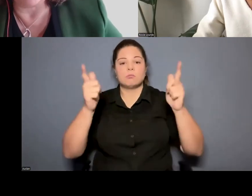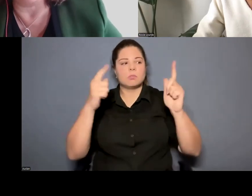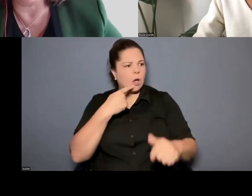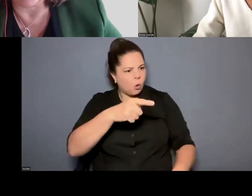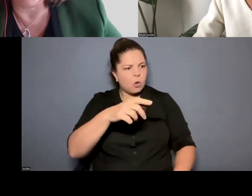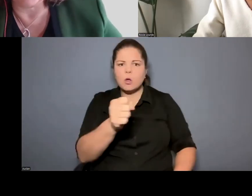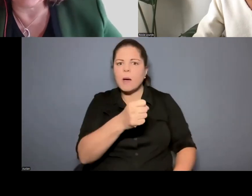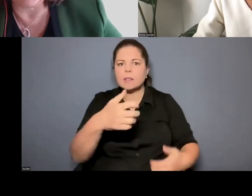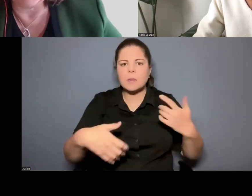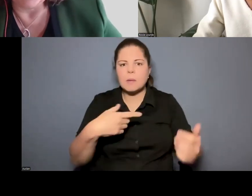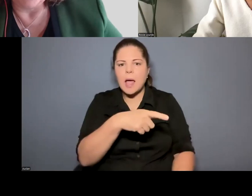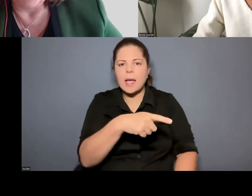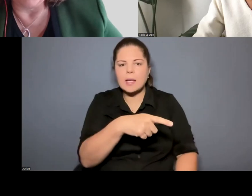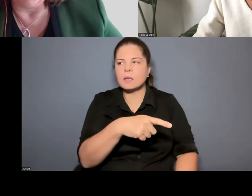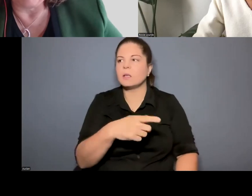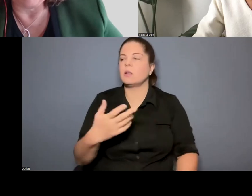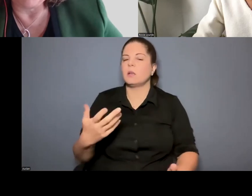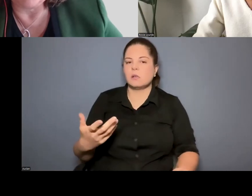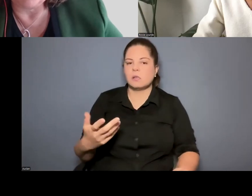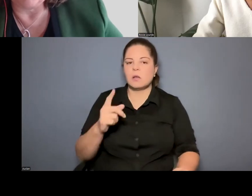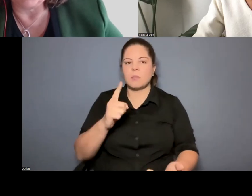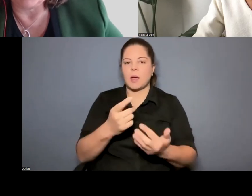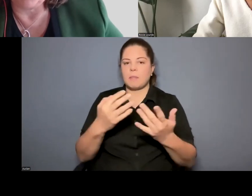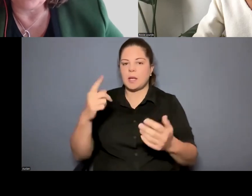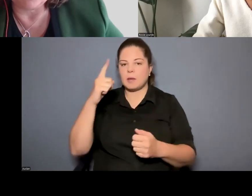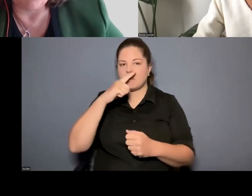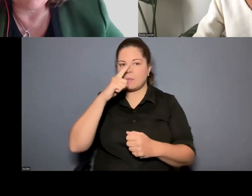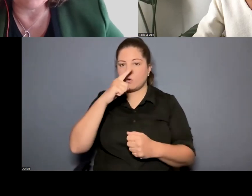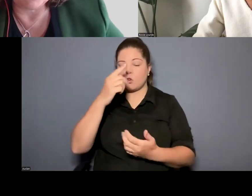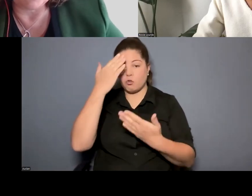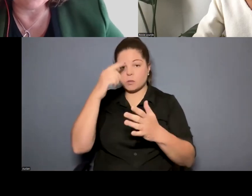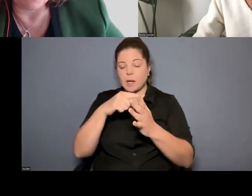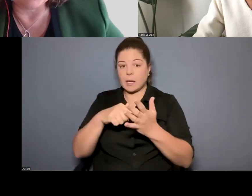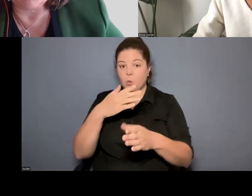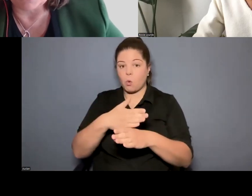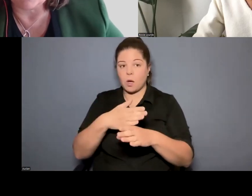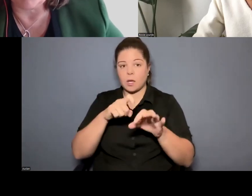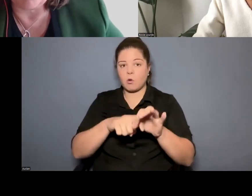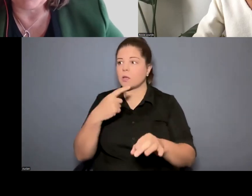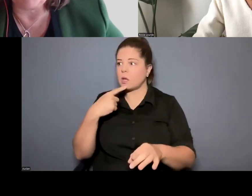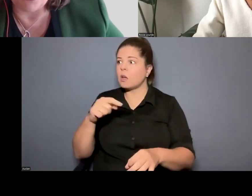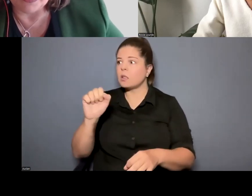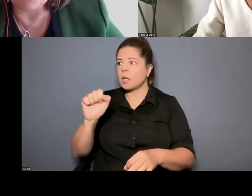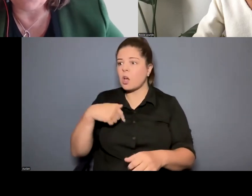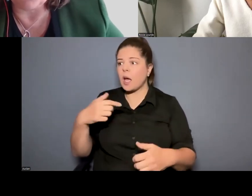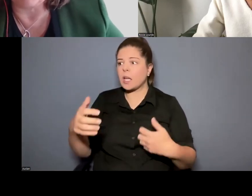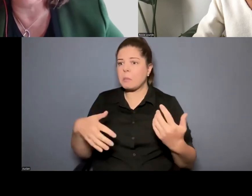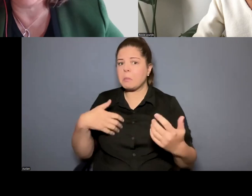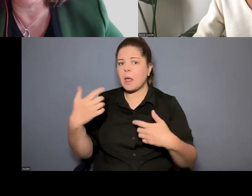and actually, a lot of people in the Respect at Work Inquiry said that if they knew it would take